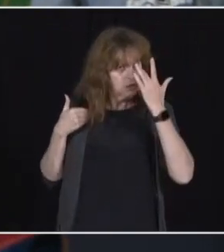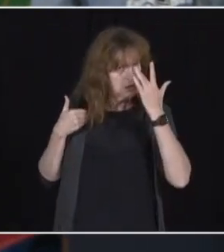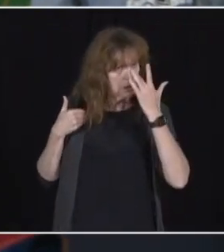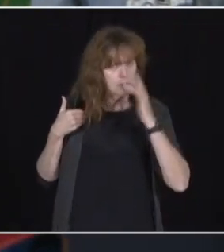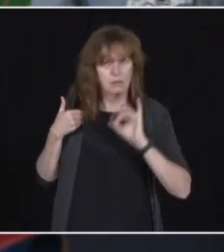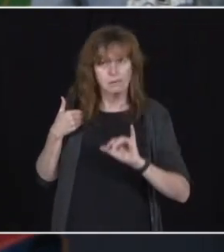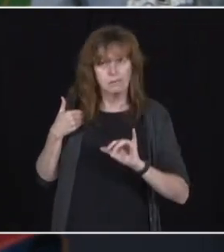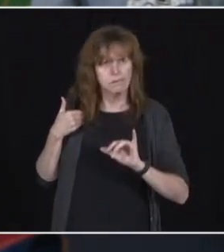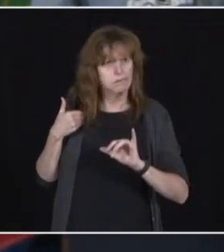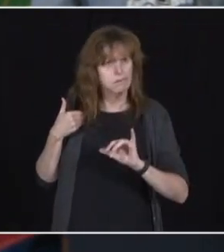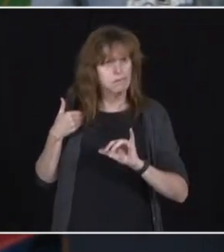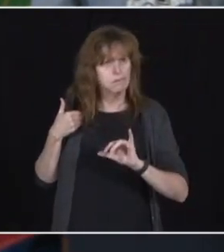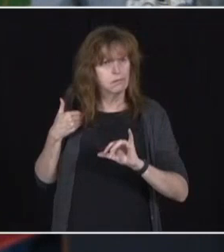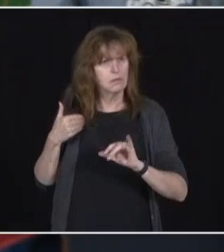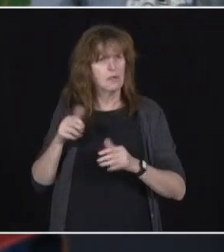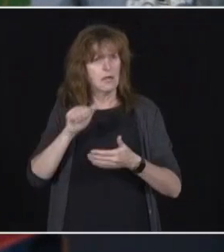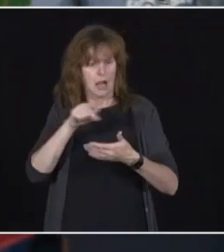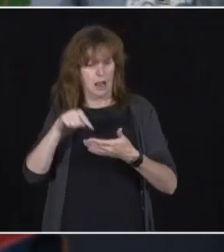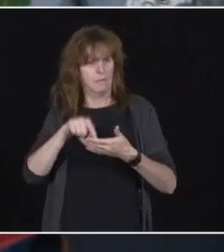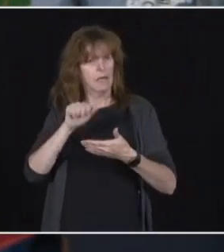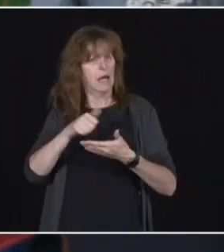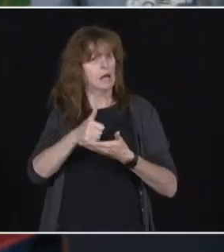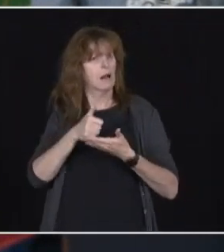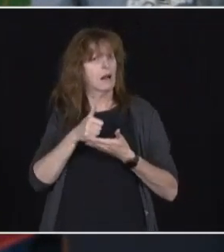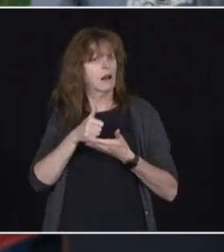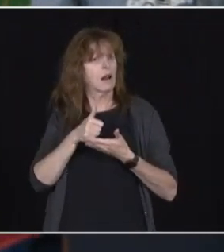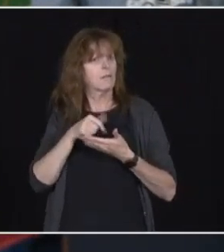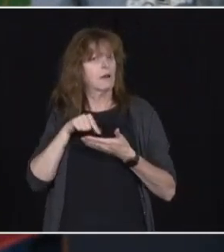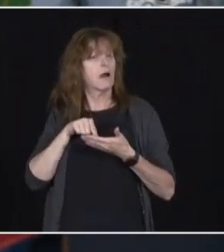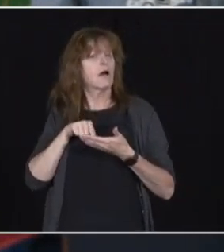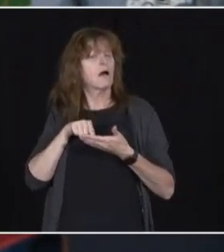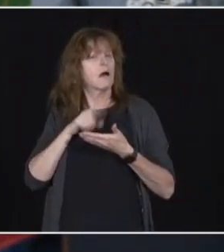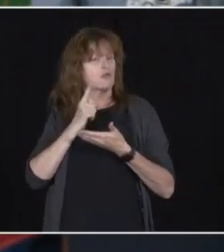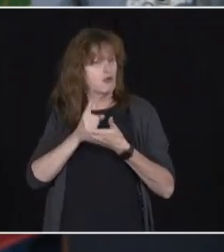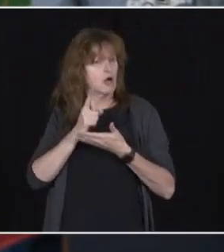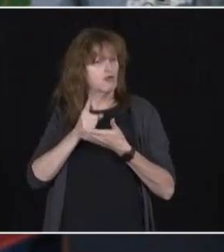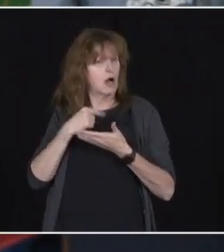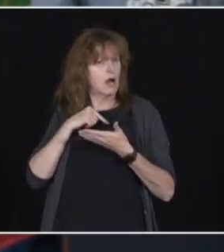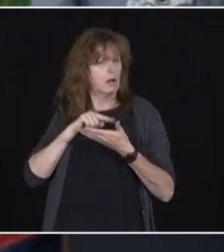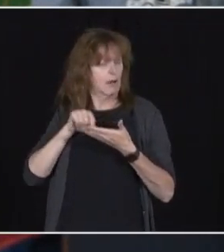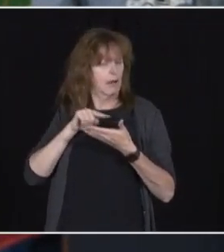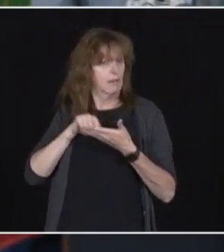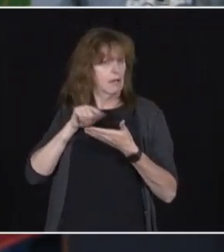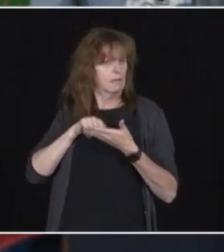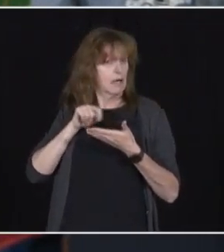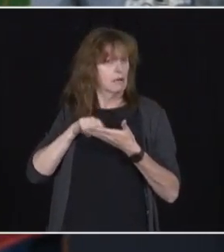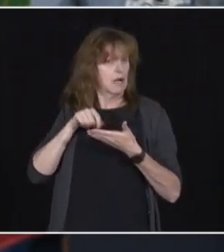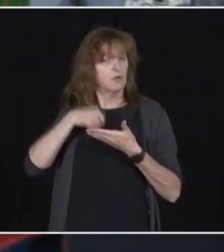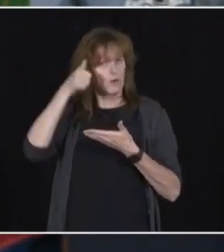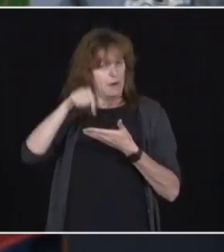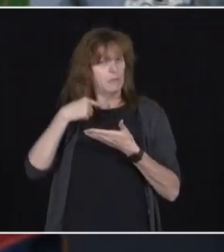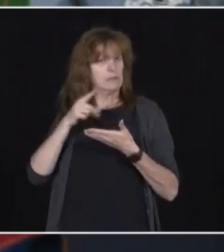So it could give you some assistance. If those prompters that we want people to remember, where were the places that you were,